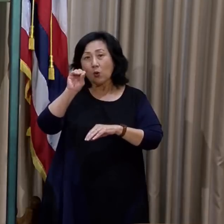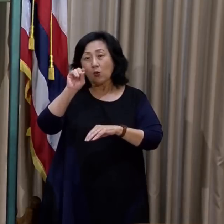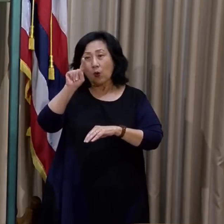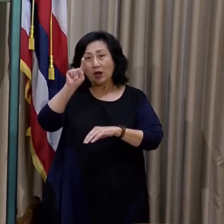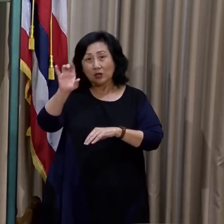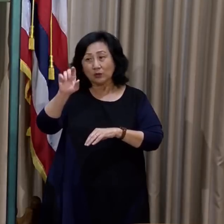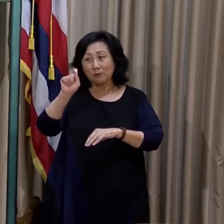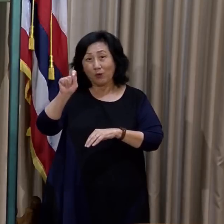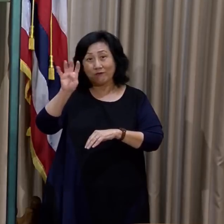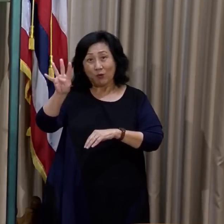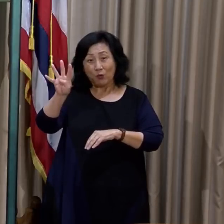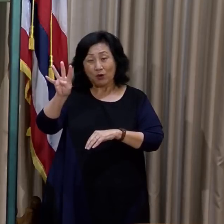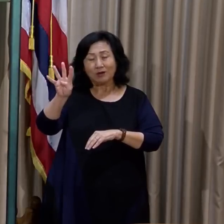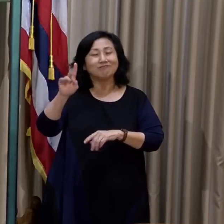AIRPORT, ANYONE WITH A